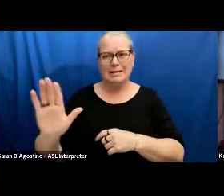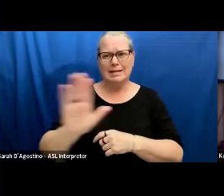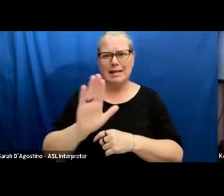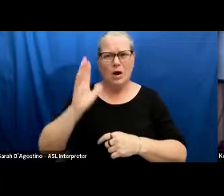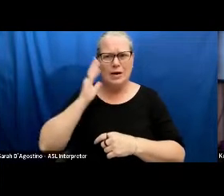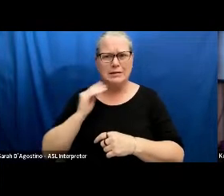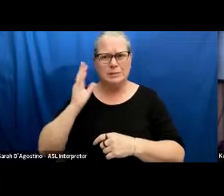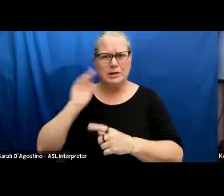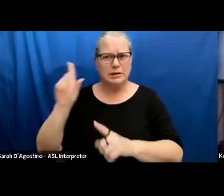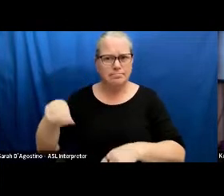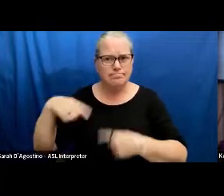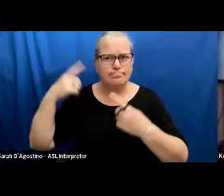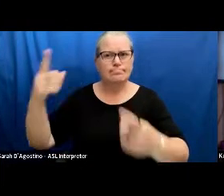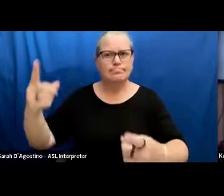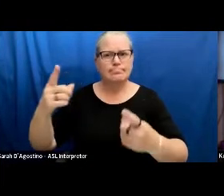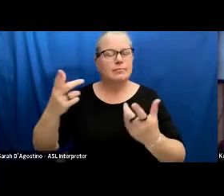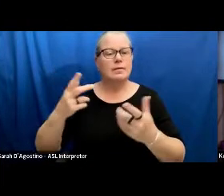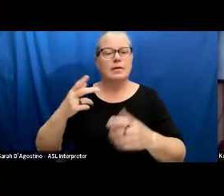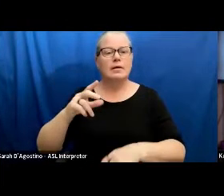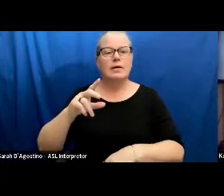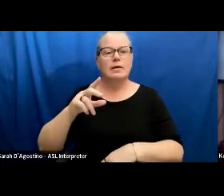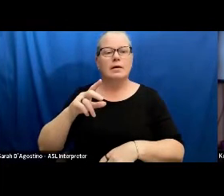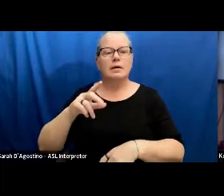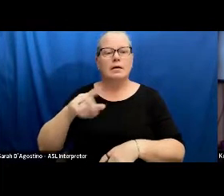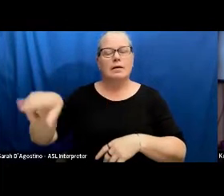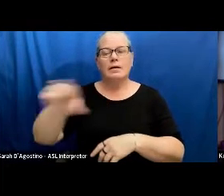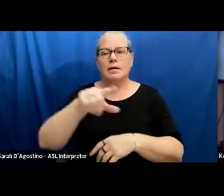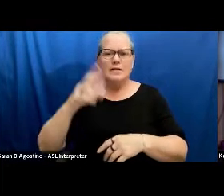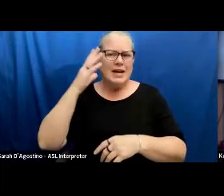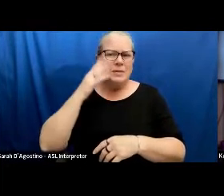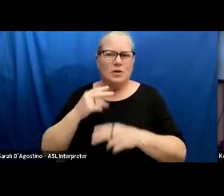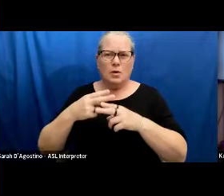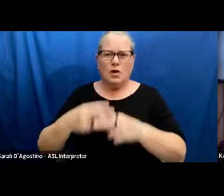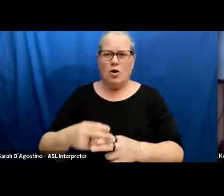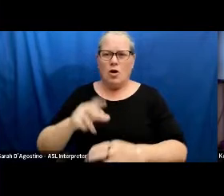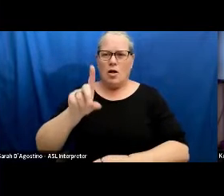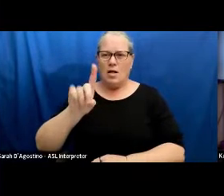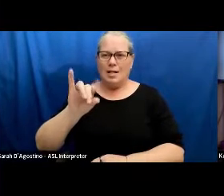disenfranchisement means that people with disabilities particularly those with